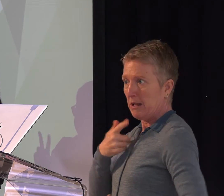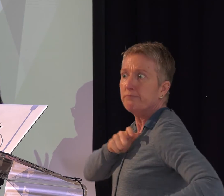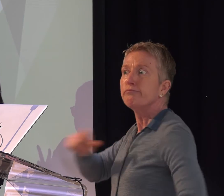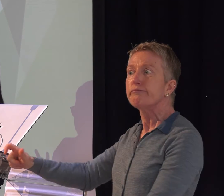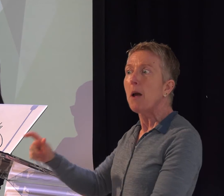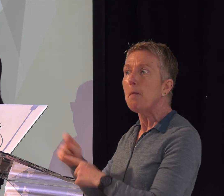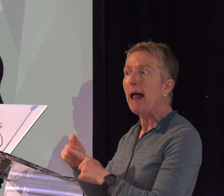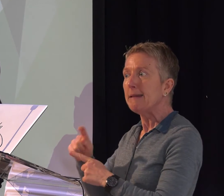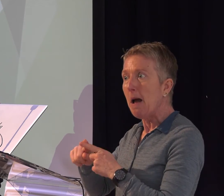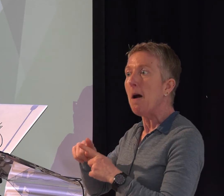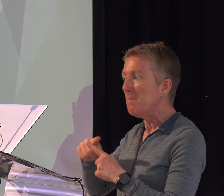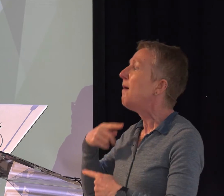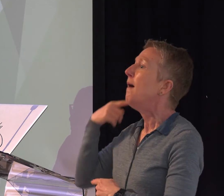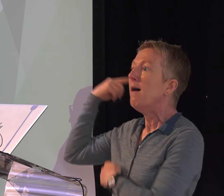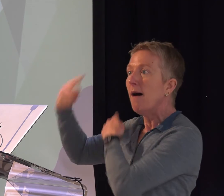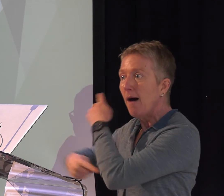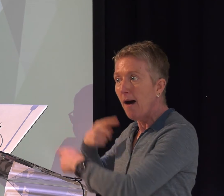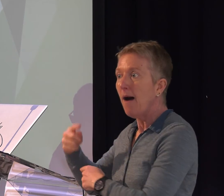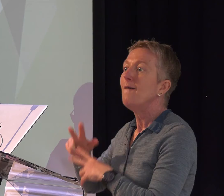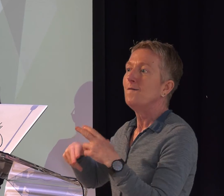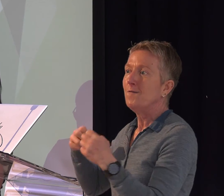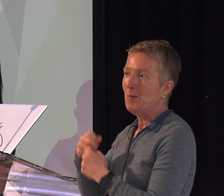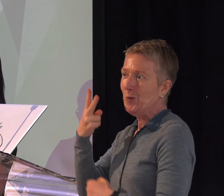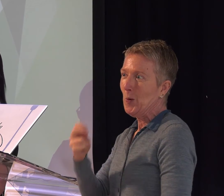for a second time in February 2024.